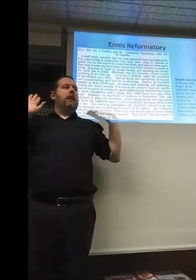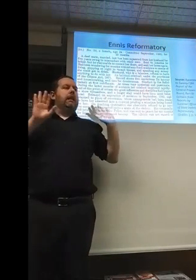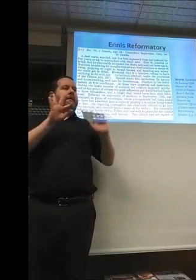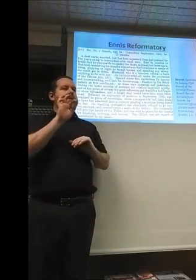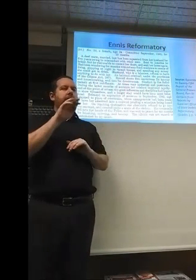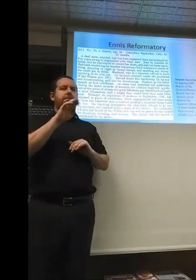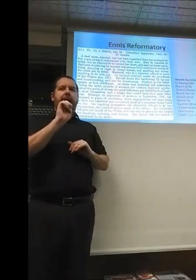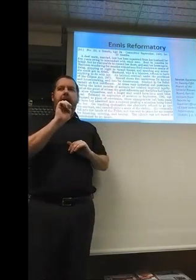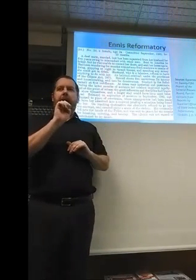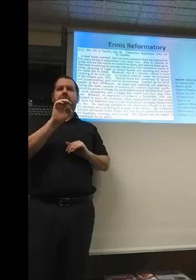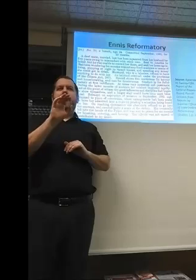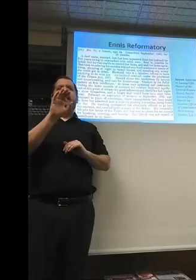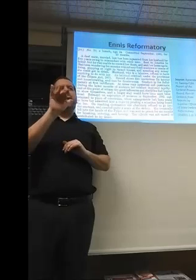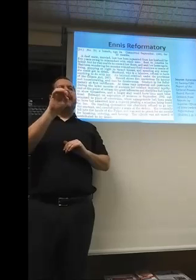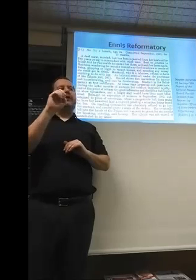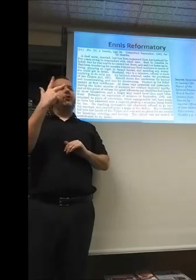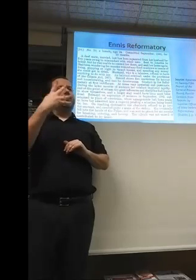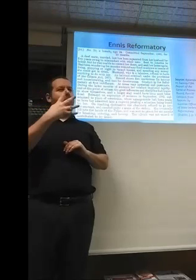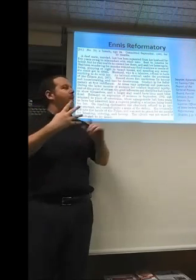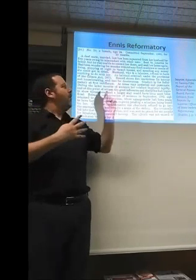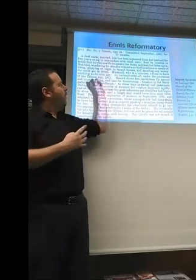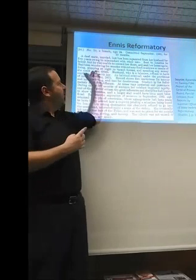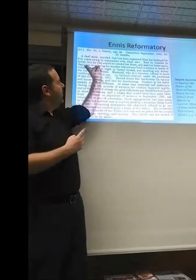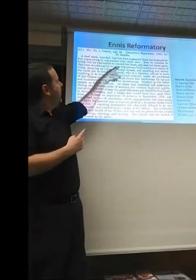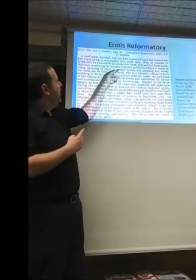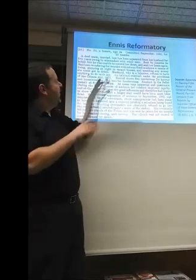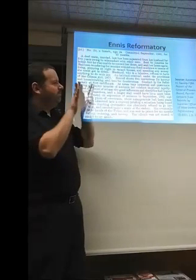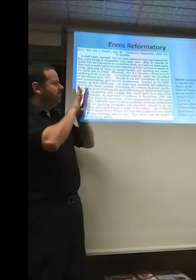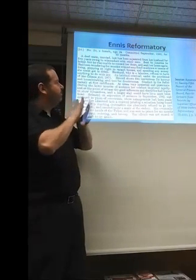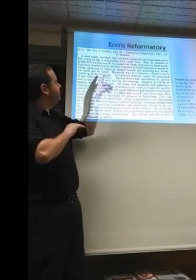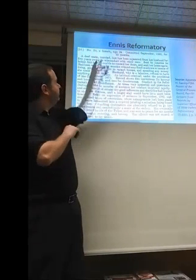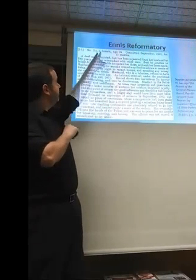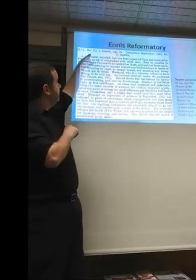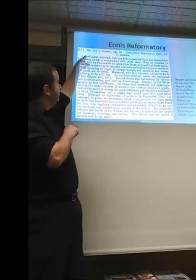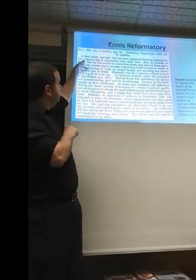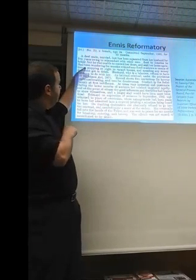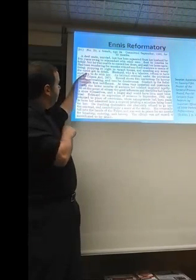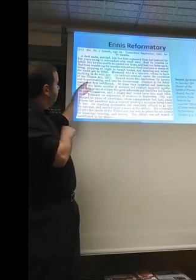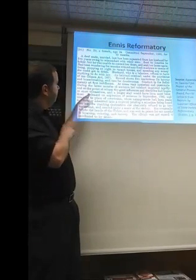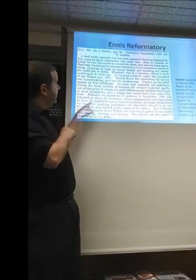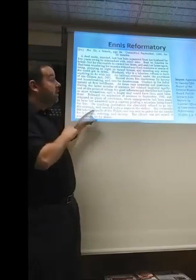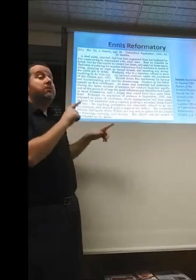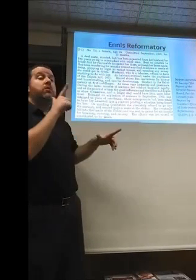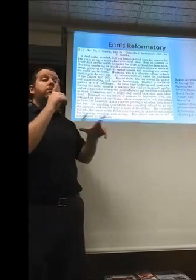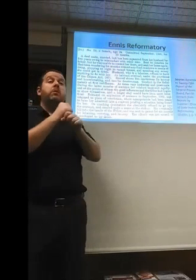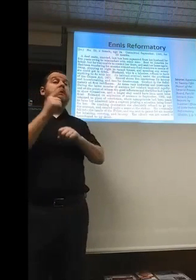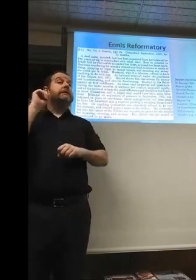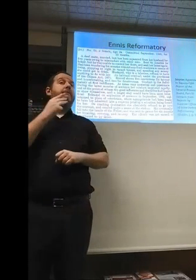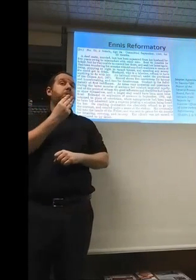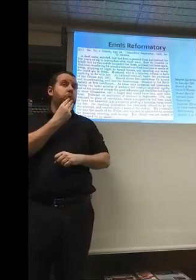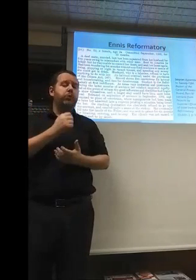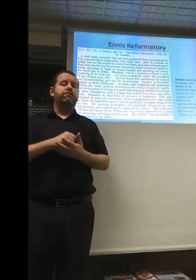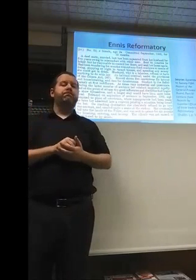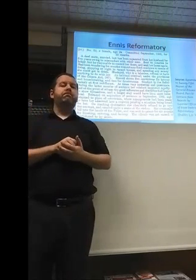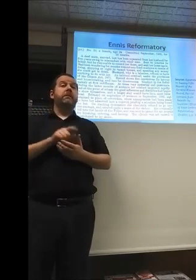her mother was very definite about that.